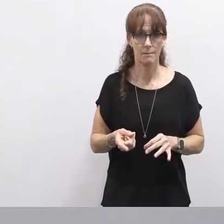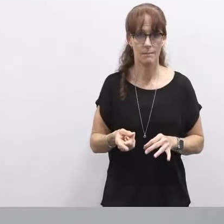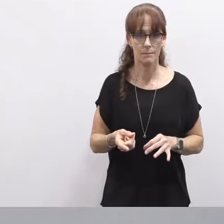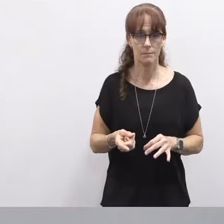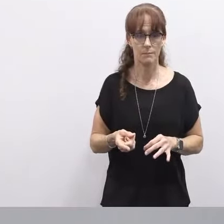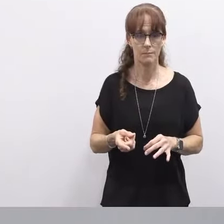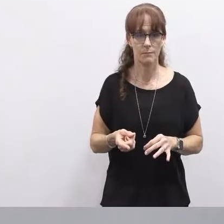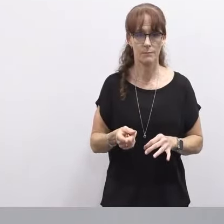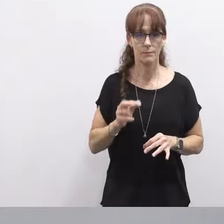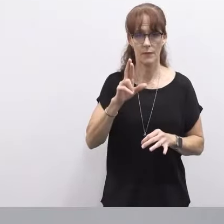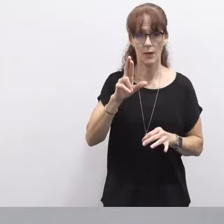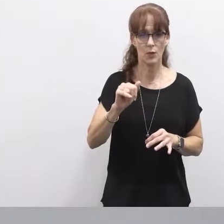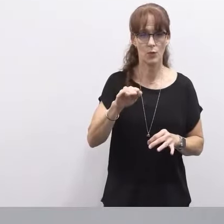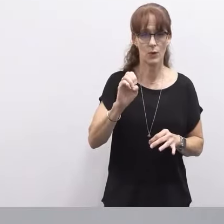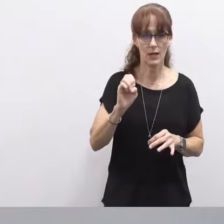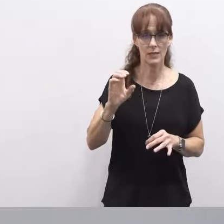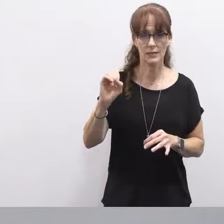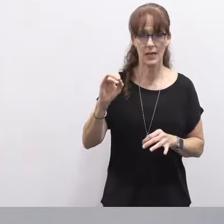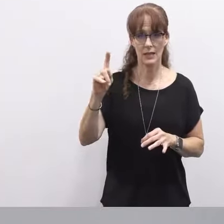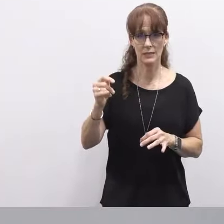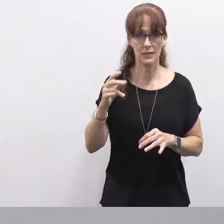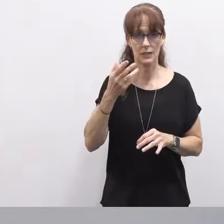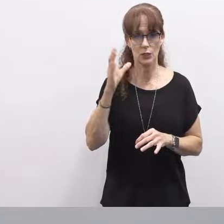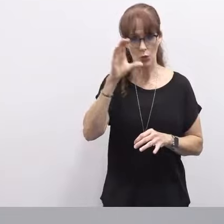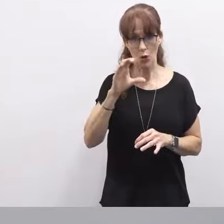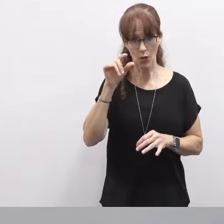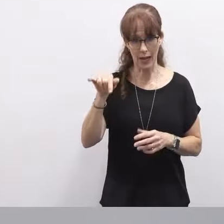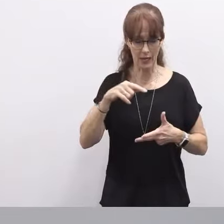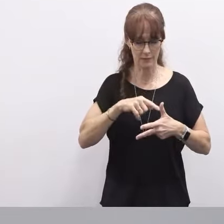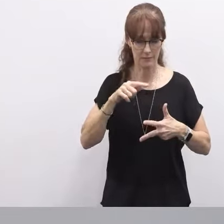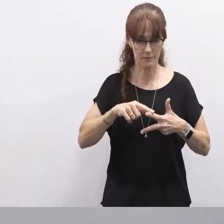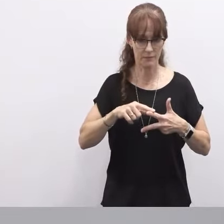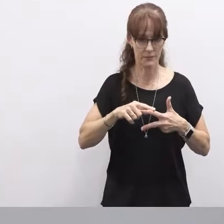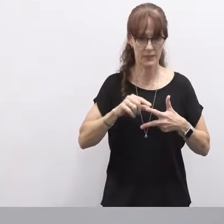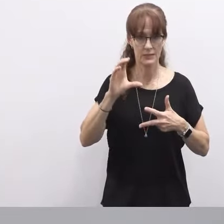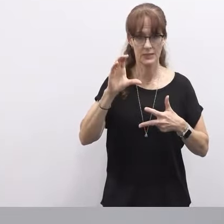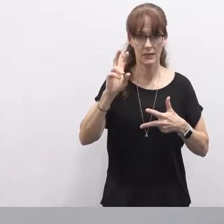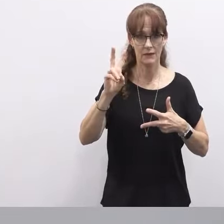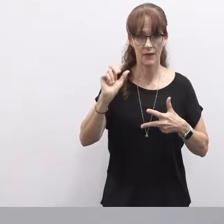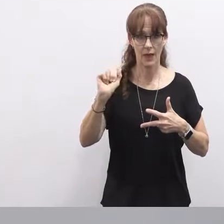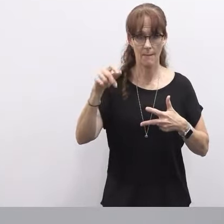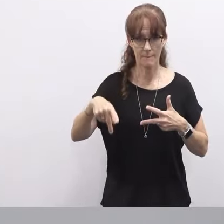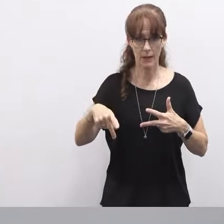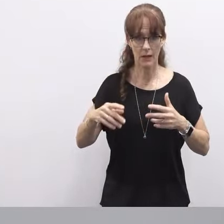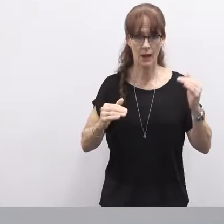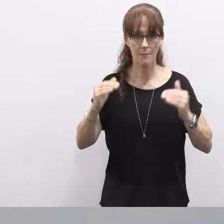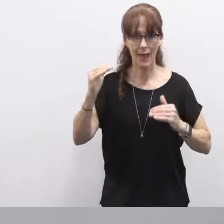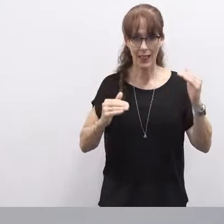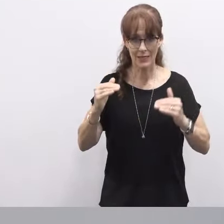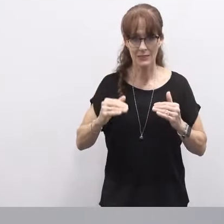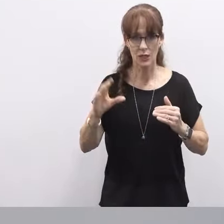race and ethnicity is one of the things that you should look at. CVAP balance is one of the things that you should look at,